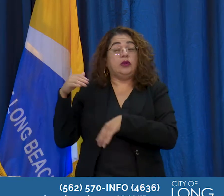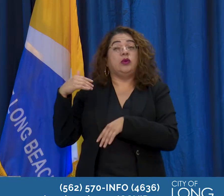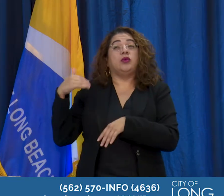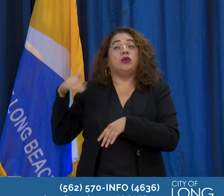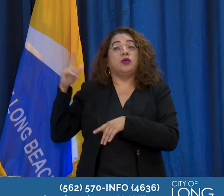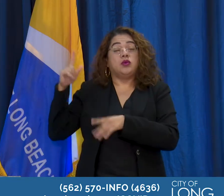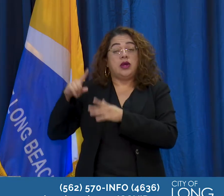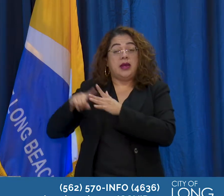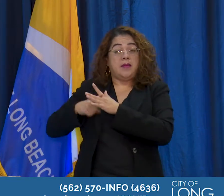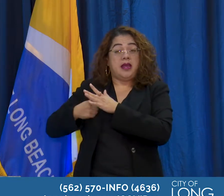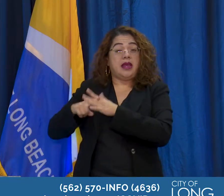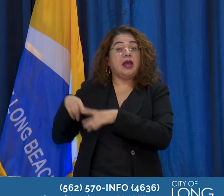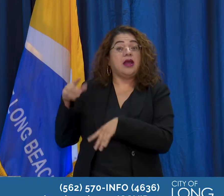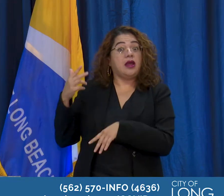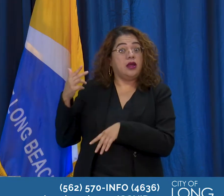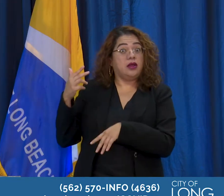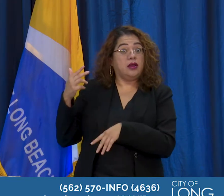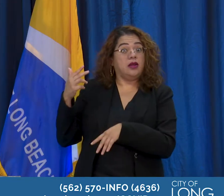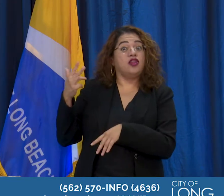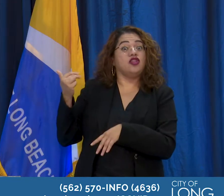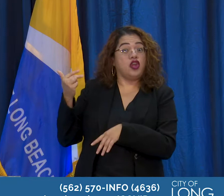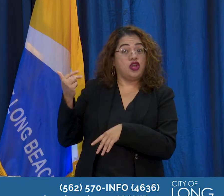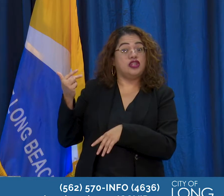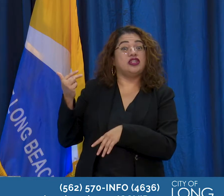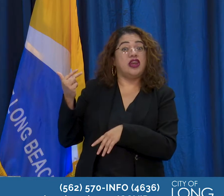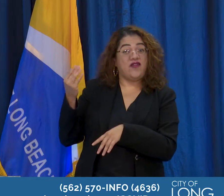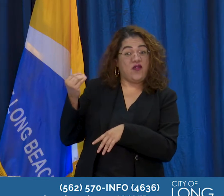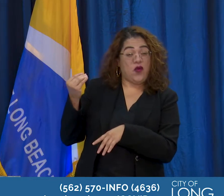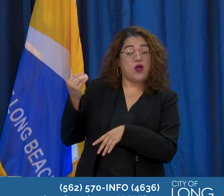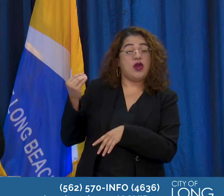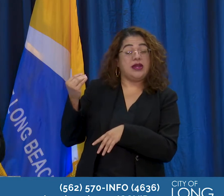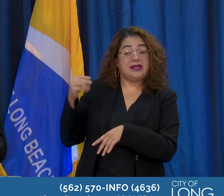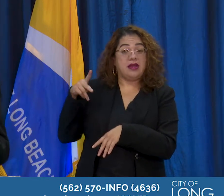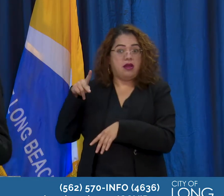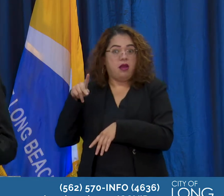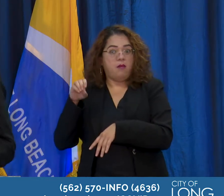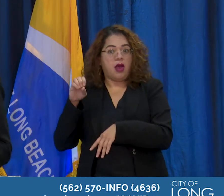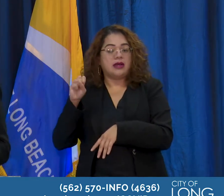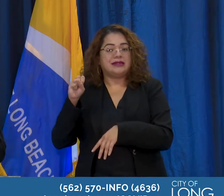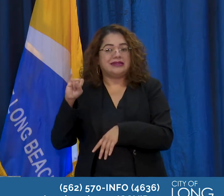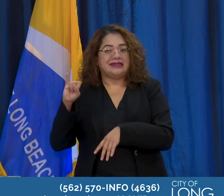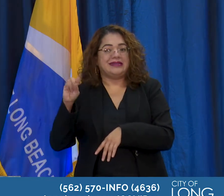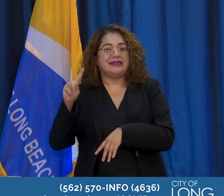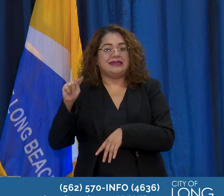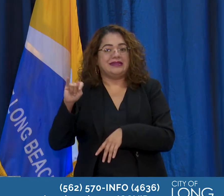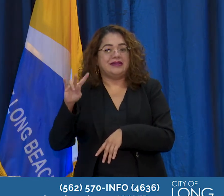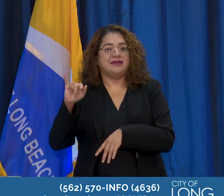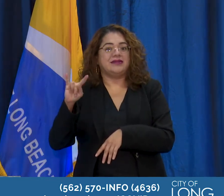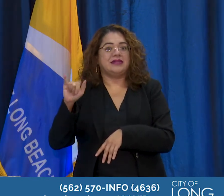at our highest peak. And so the fact that it's coming down is really great news for Long Beach.